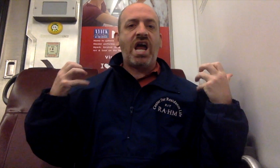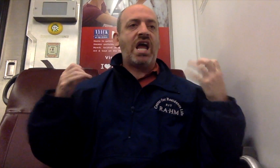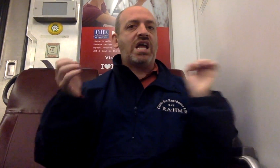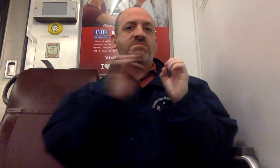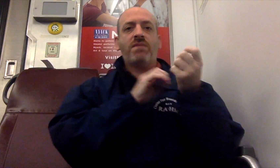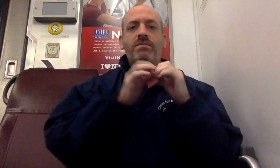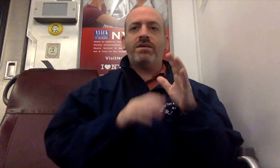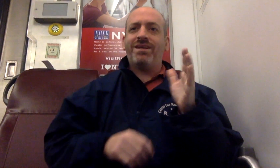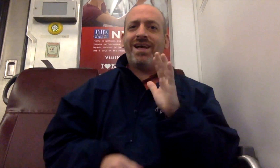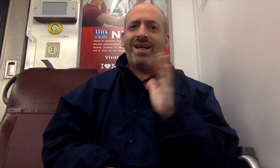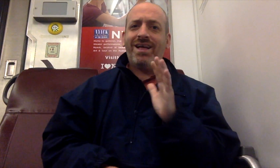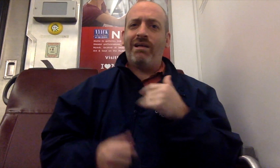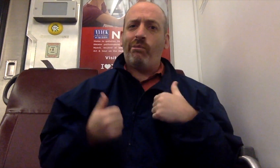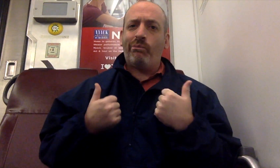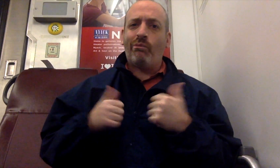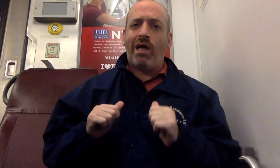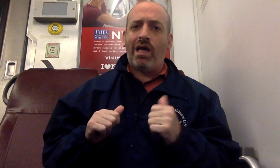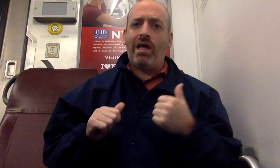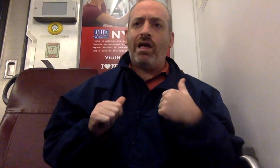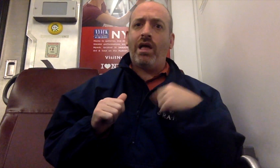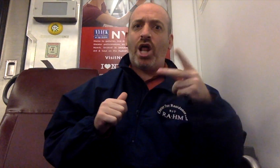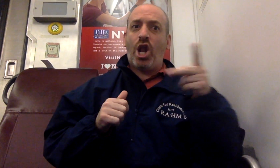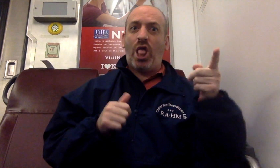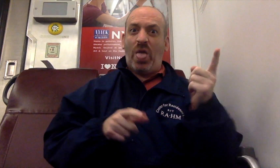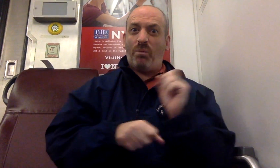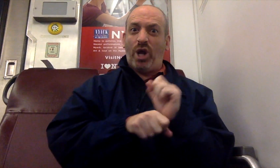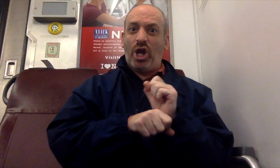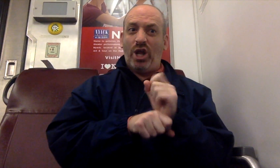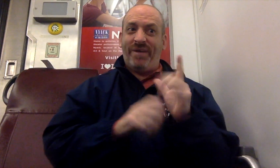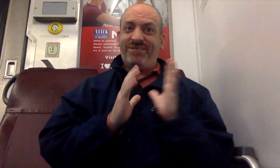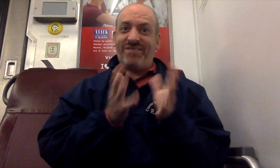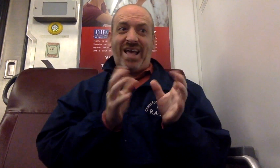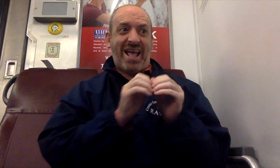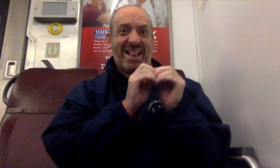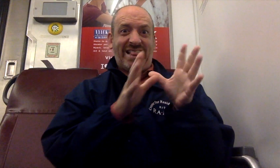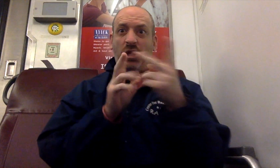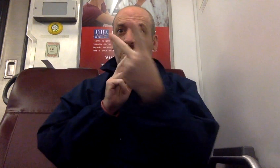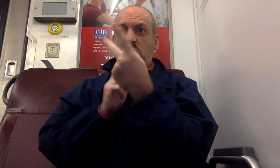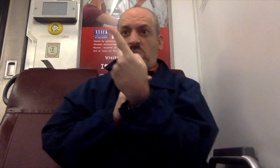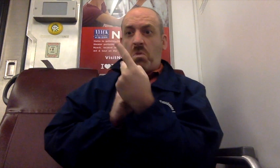Naturally, you as a patient will become upset/enraged for the accommodation is being used. Therapist explained